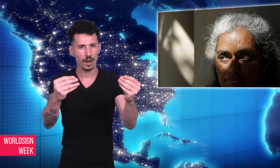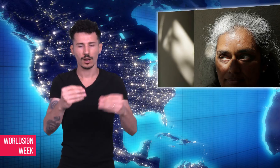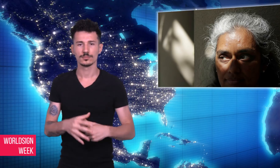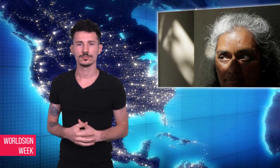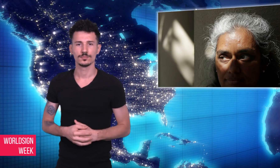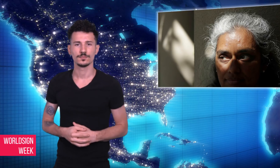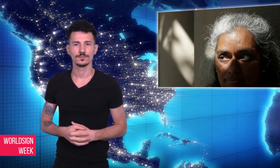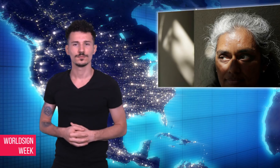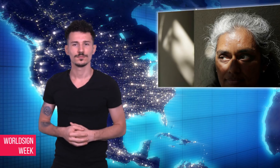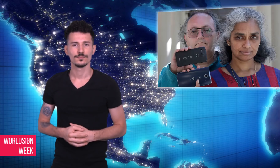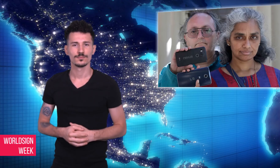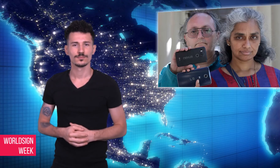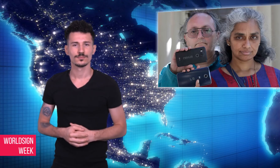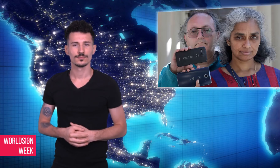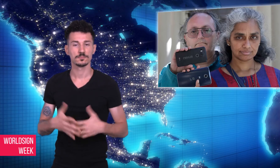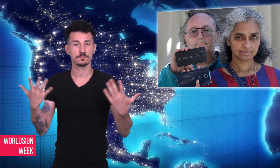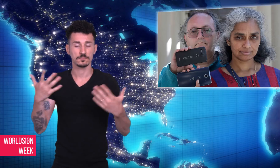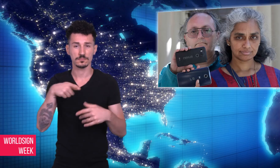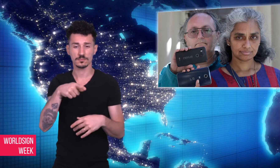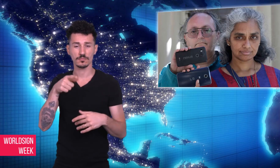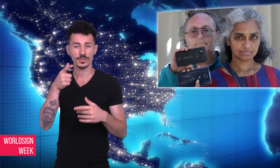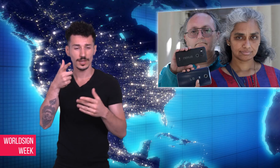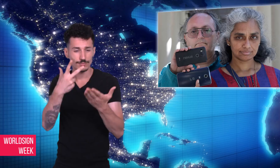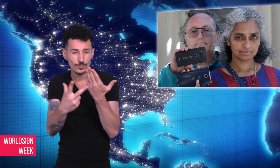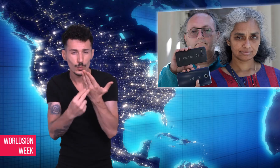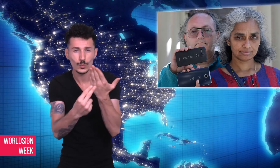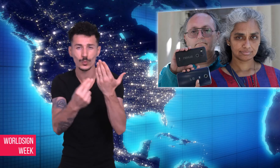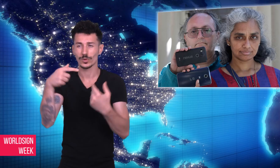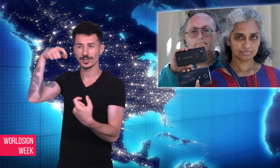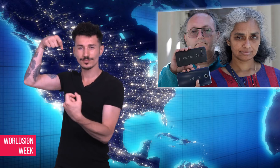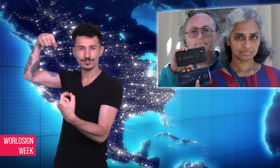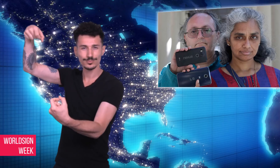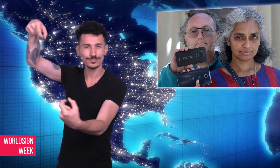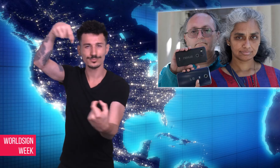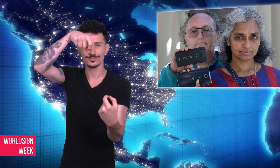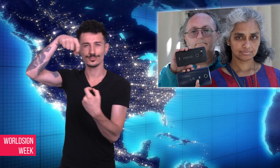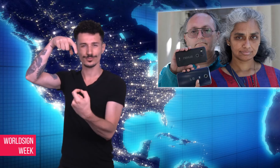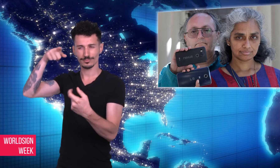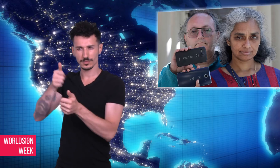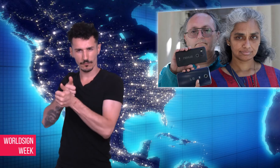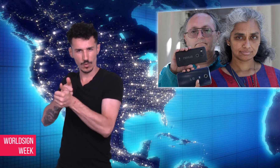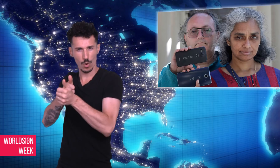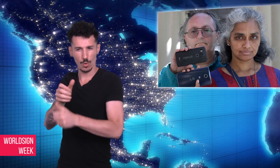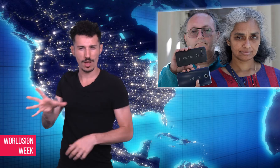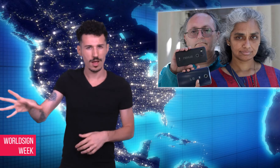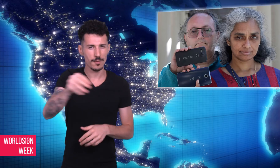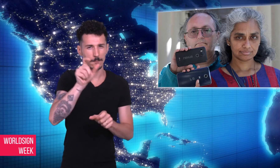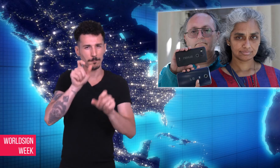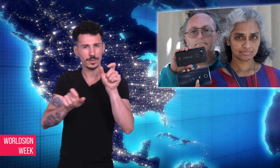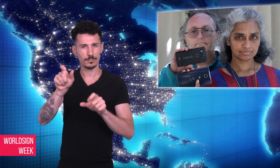devices and millions of iPhone users who use Google Maps or Search. It is